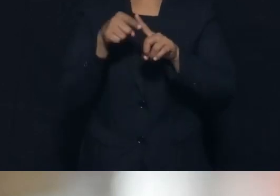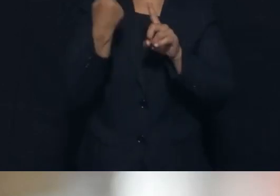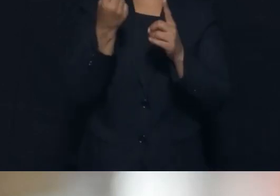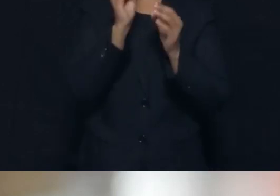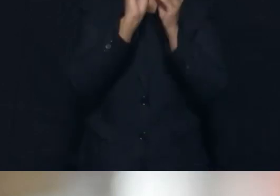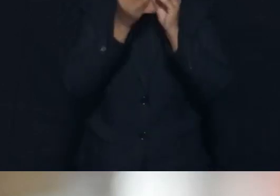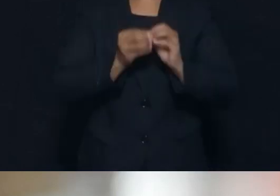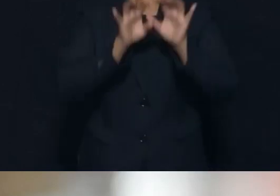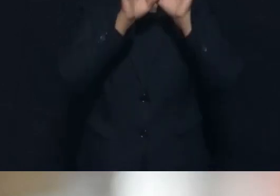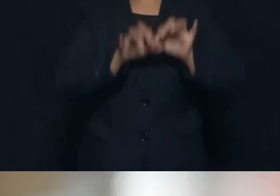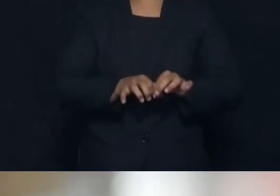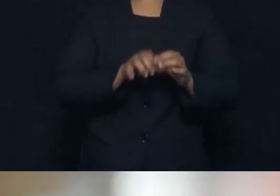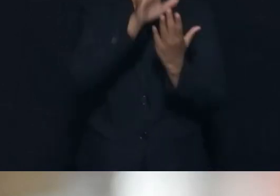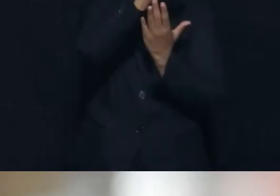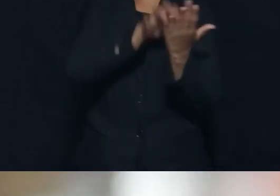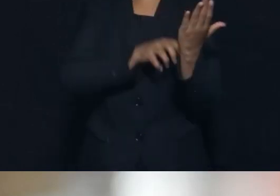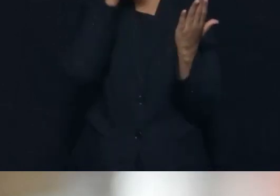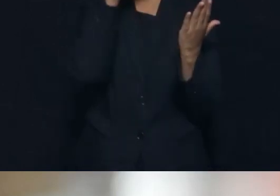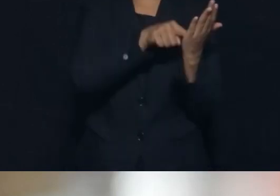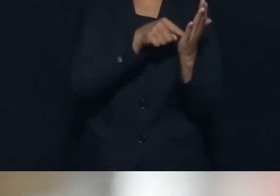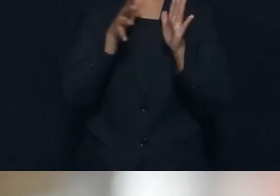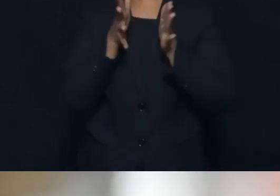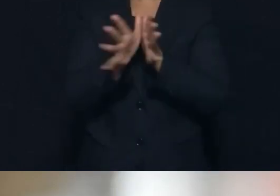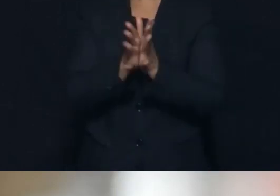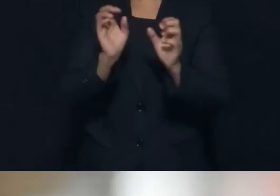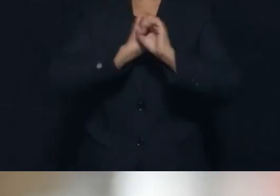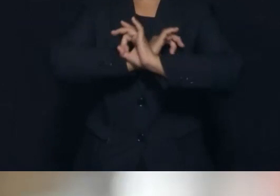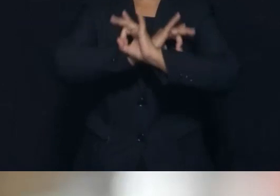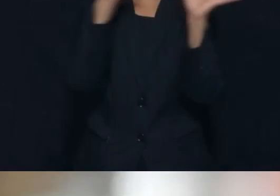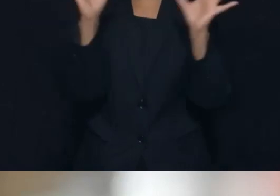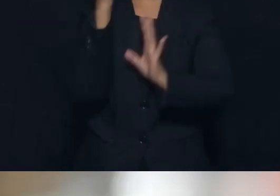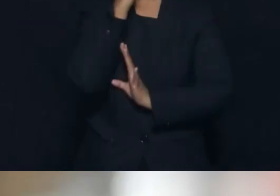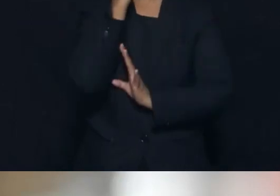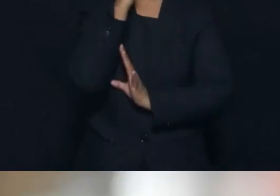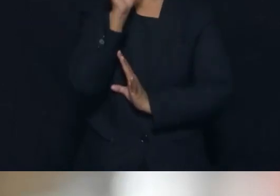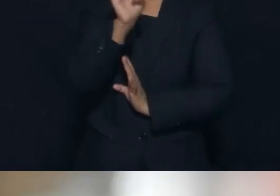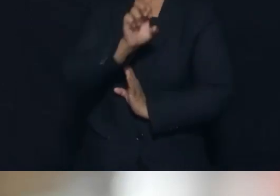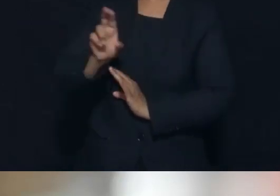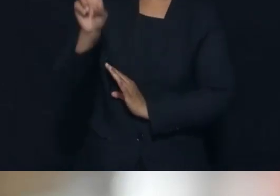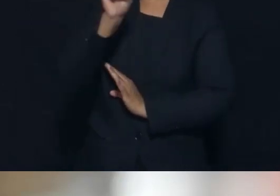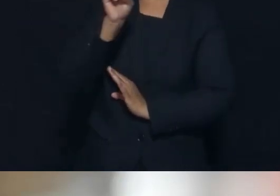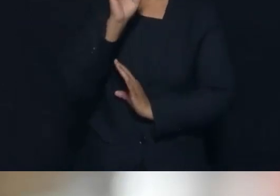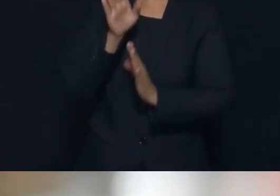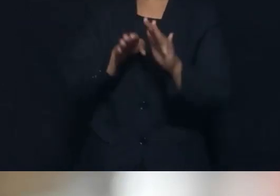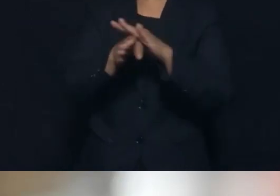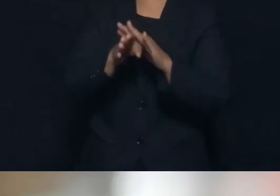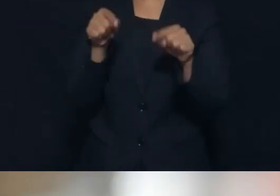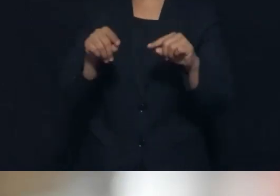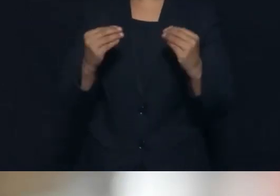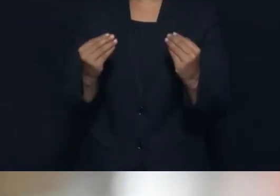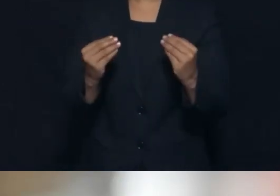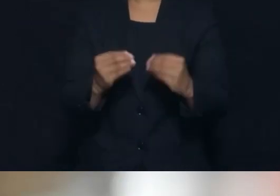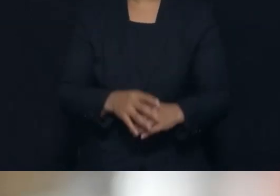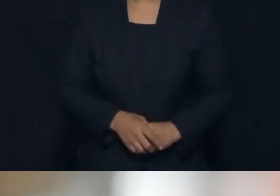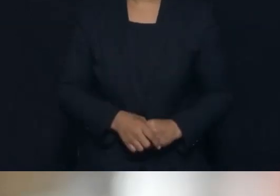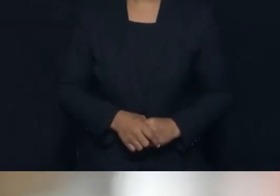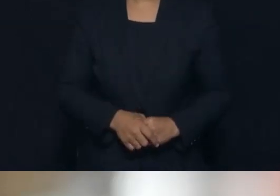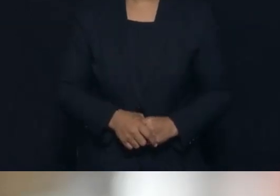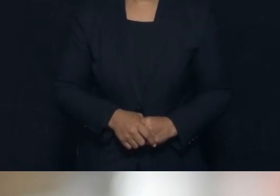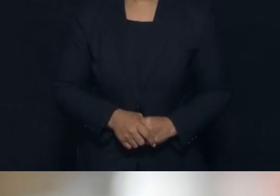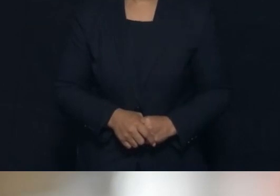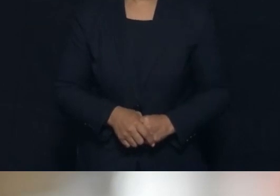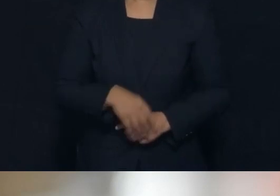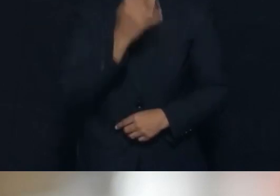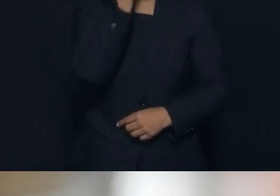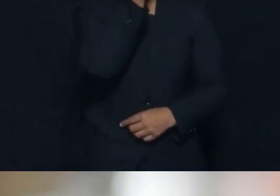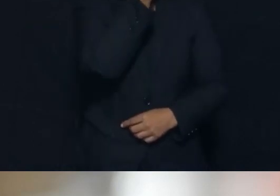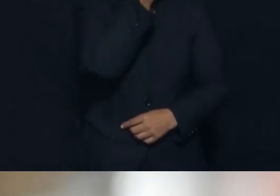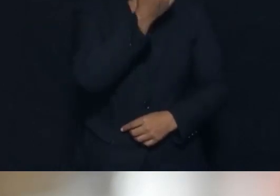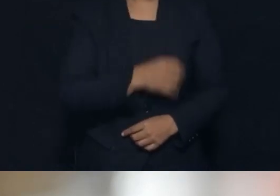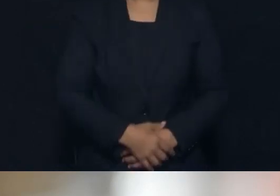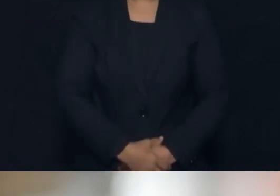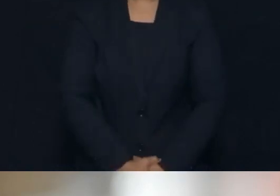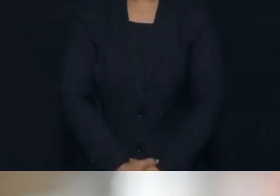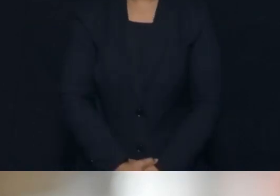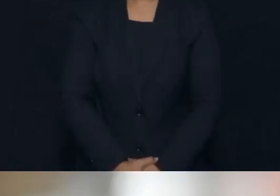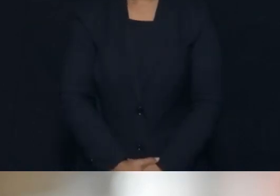and to push our society to actively participate to give input and feedback?